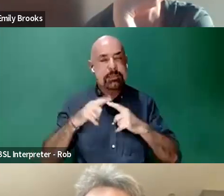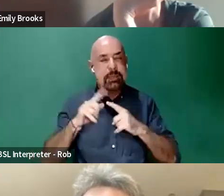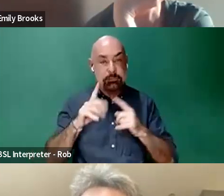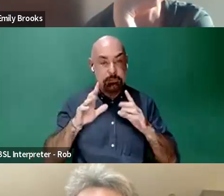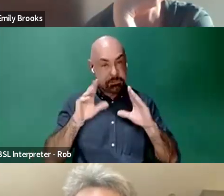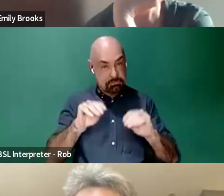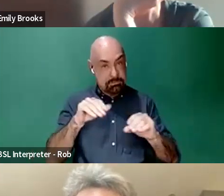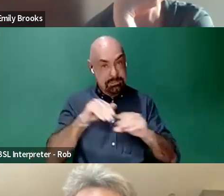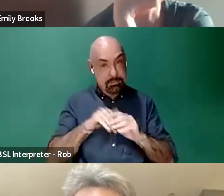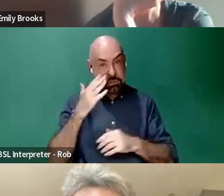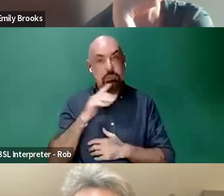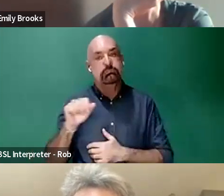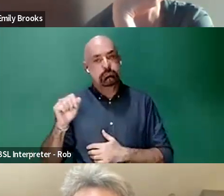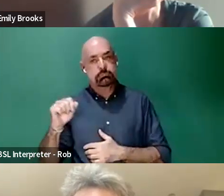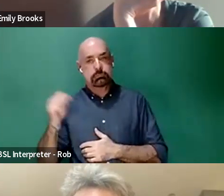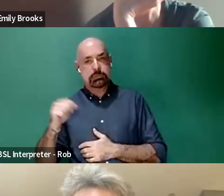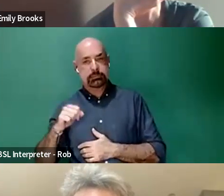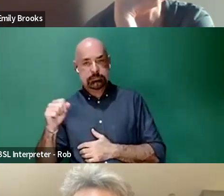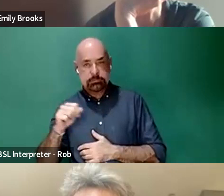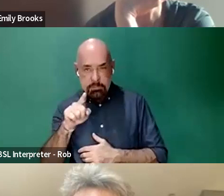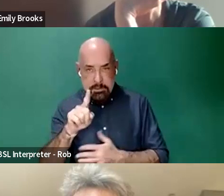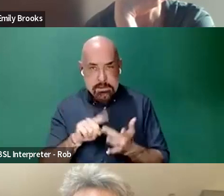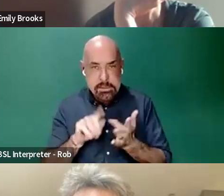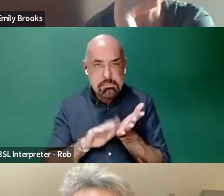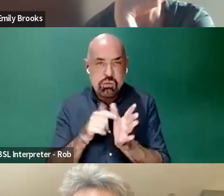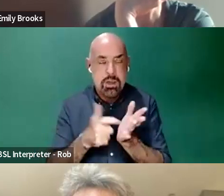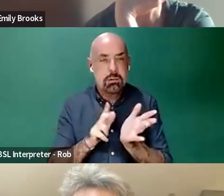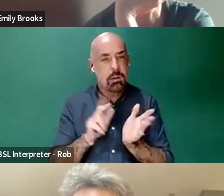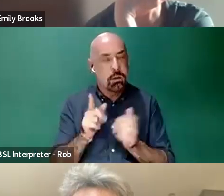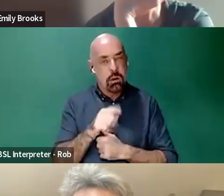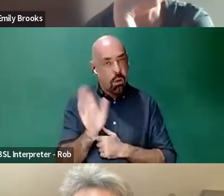All the videos that are on the website are open access. They're YouTube videos,